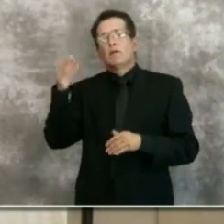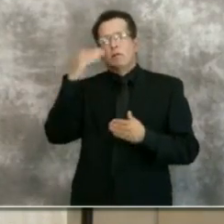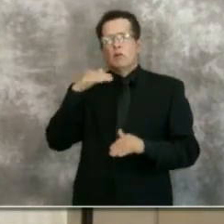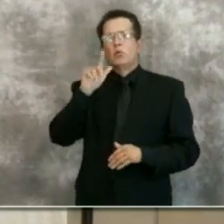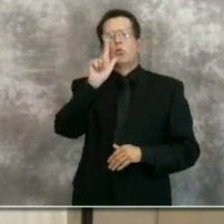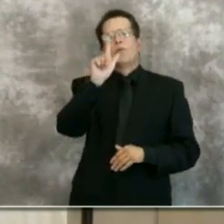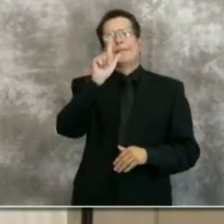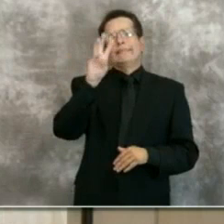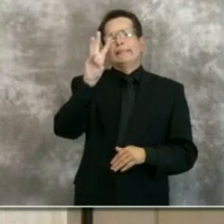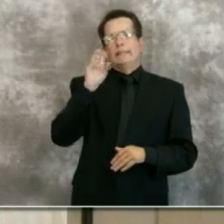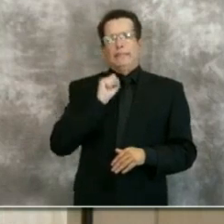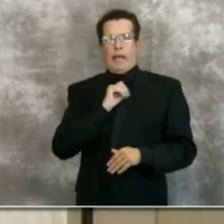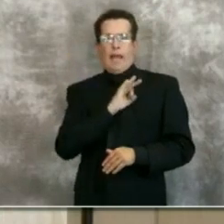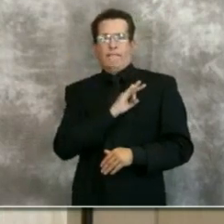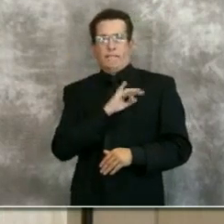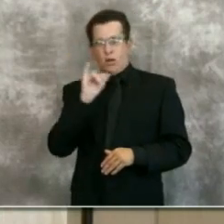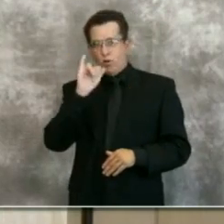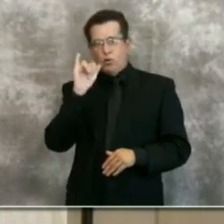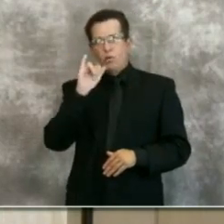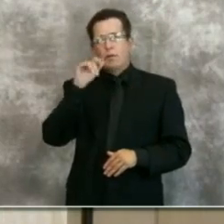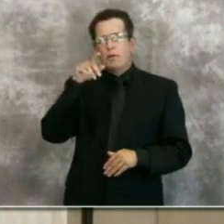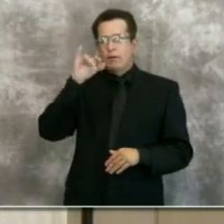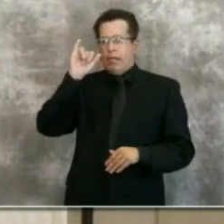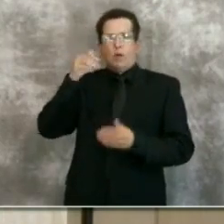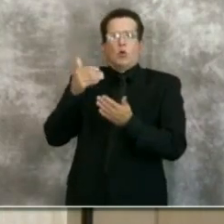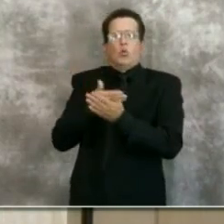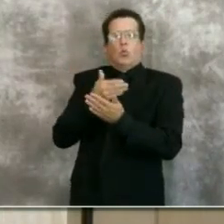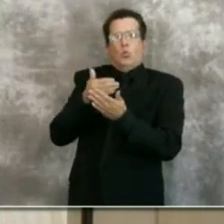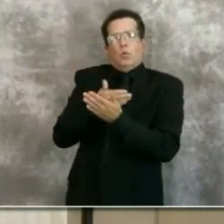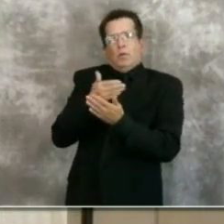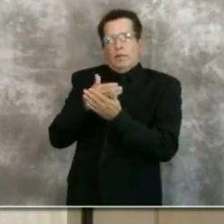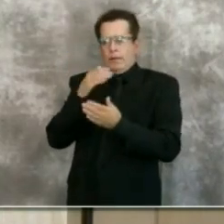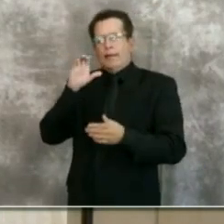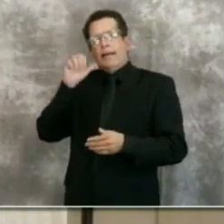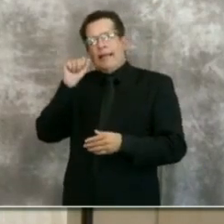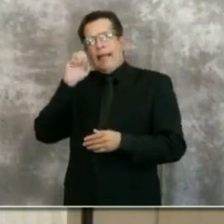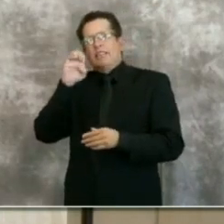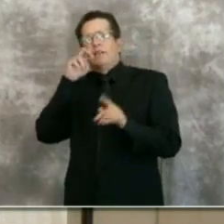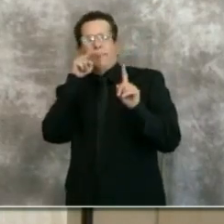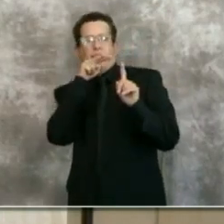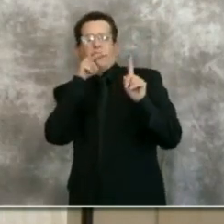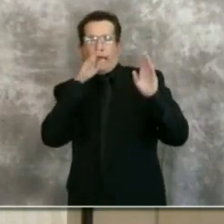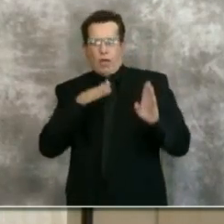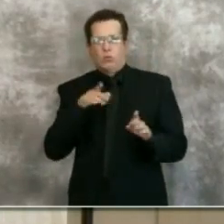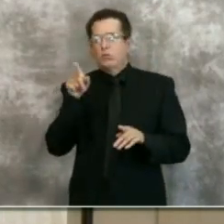MORE. PROMOTING 20 CONTACT. TRACING TEAM LEADERS AND THEN